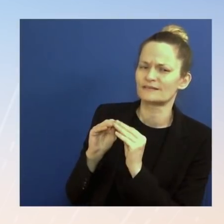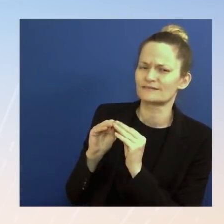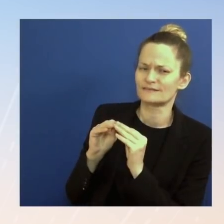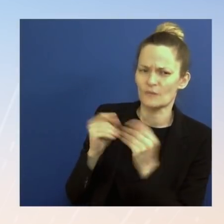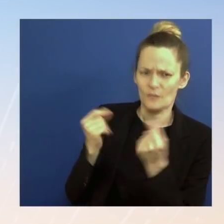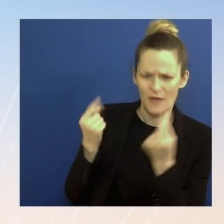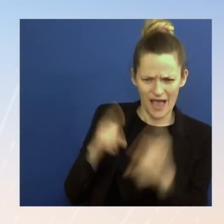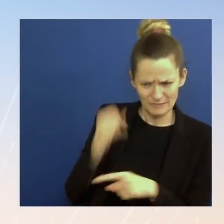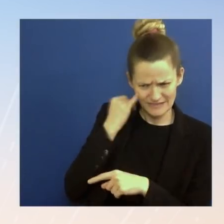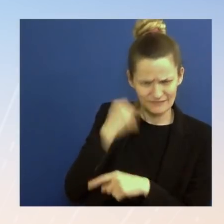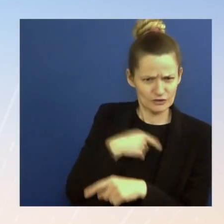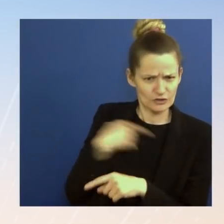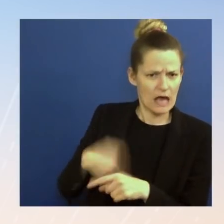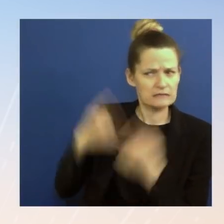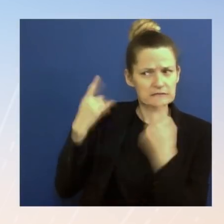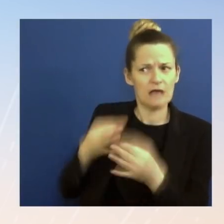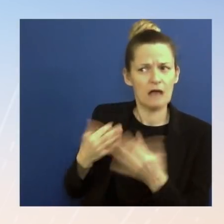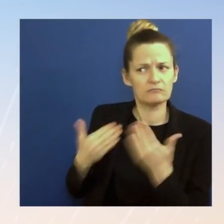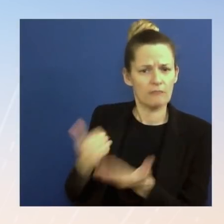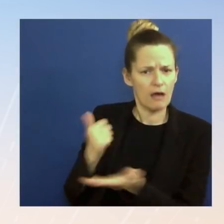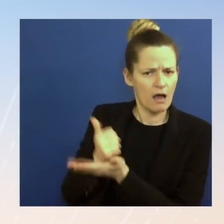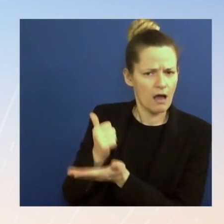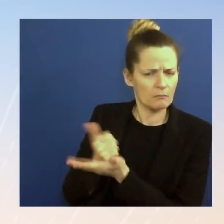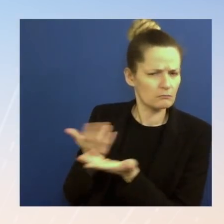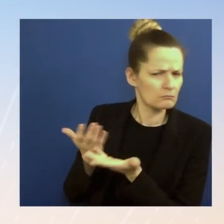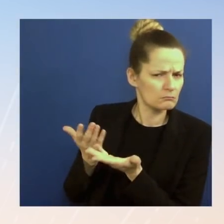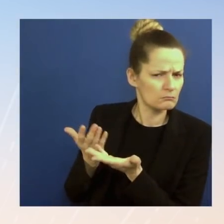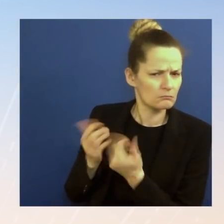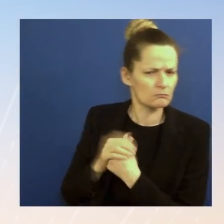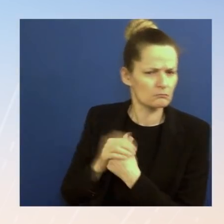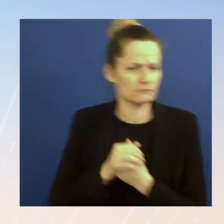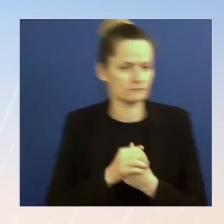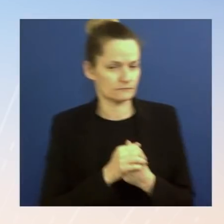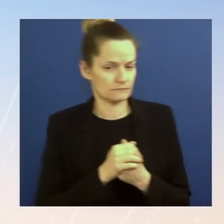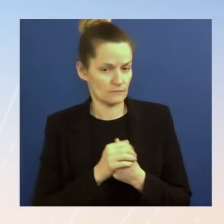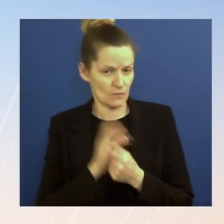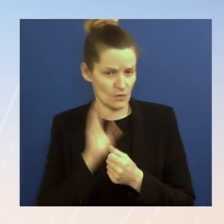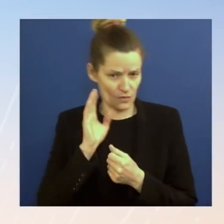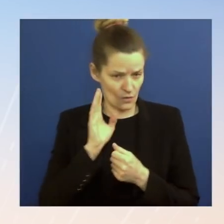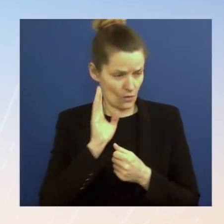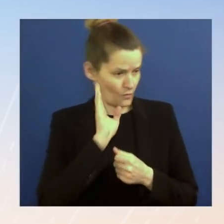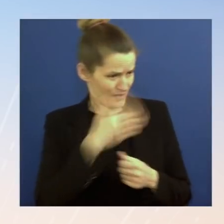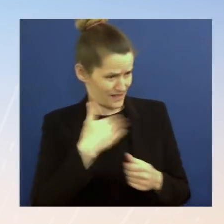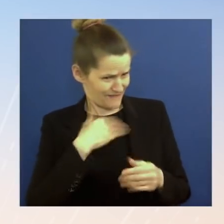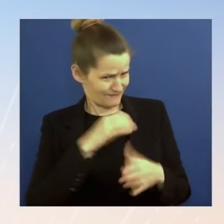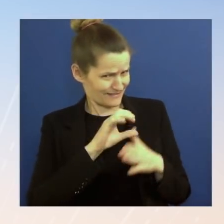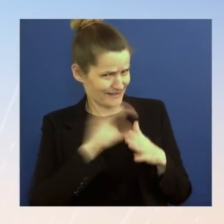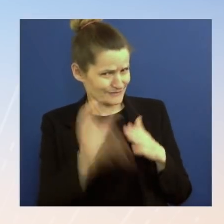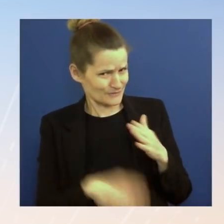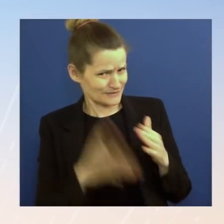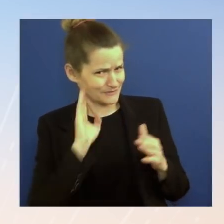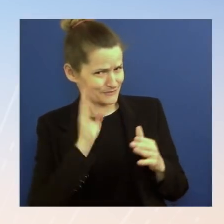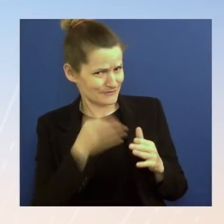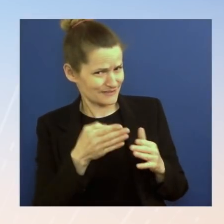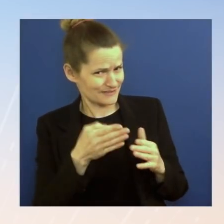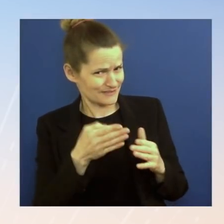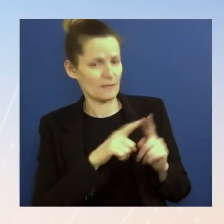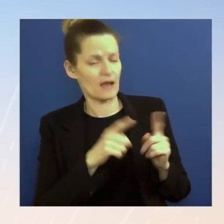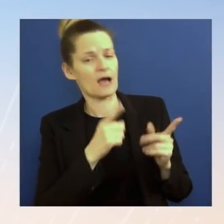I think what we have conveyed and what was conveyed by our National Security Advisor in this meeting is that should they provide military